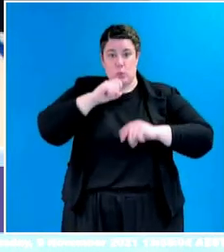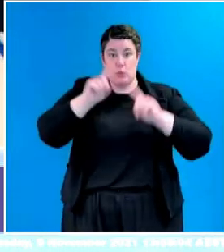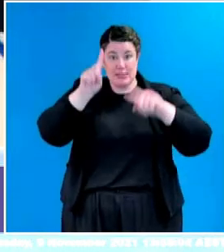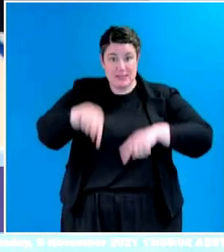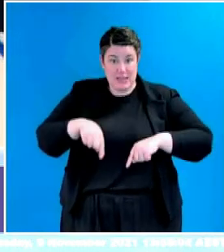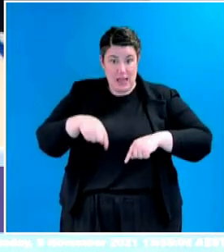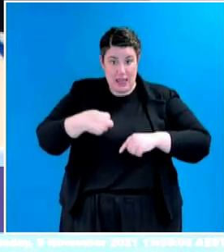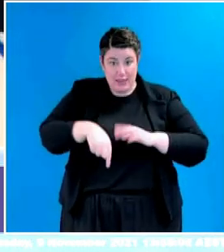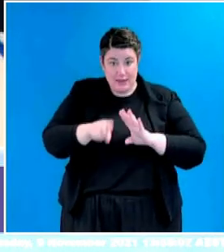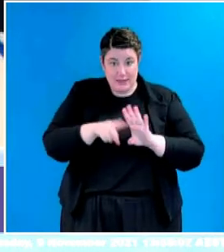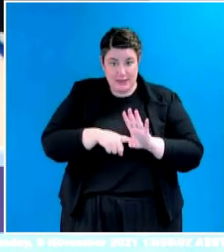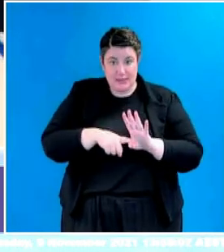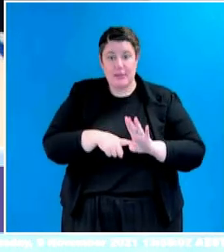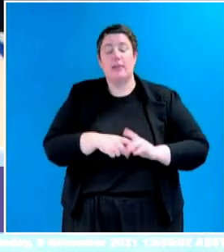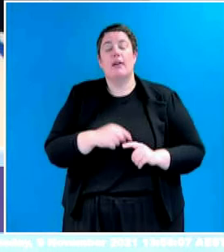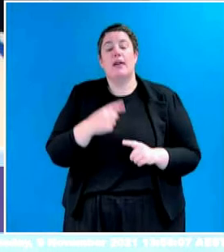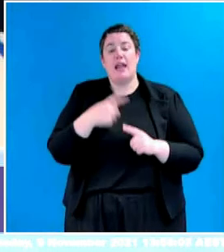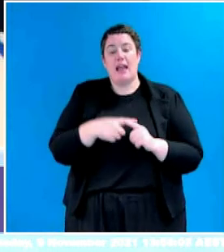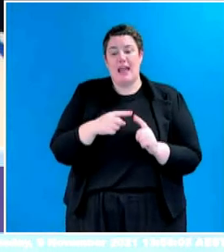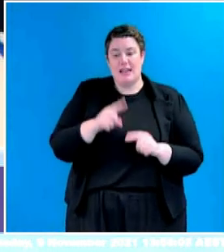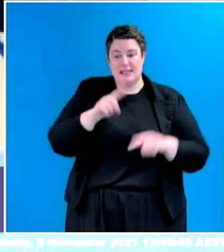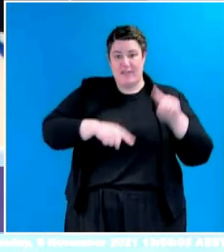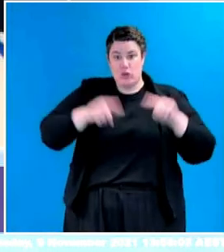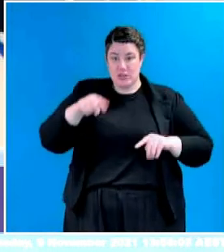There is also a branch, Advocacy and Inclusion branch, that